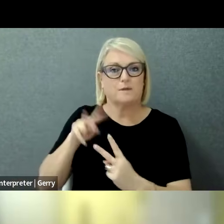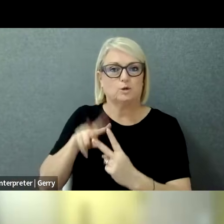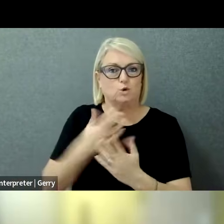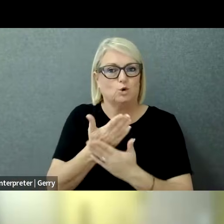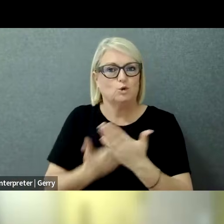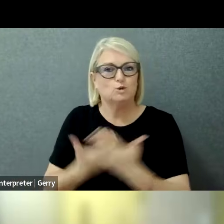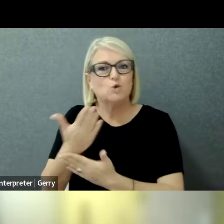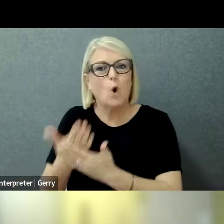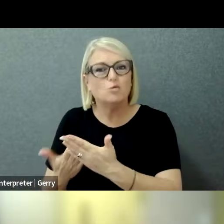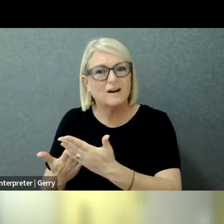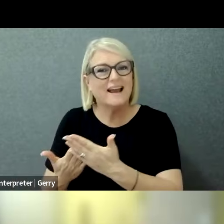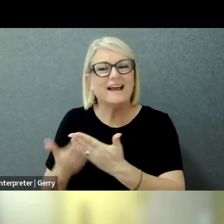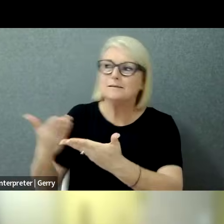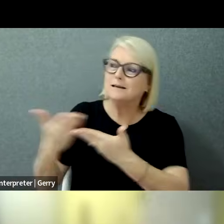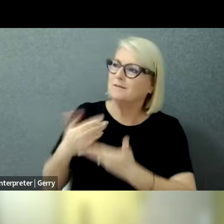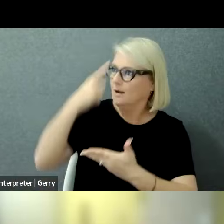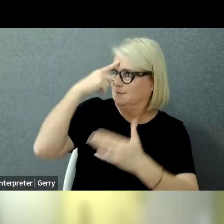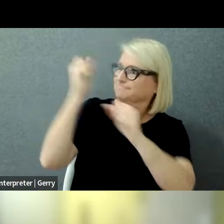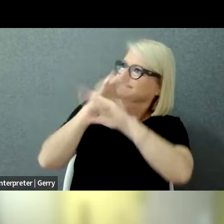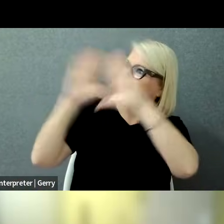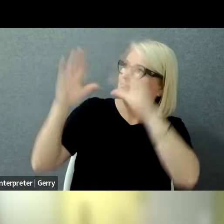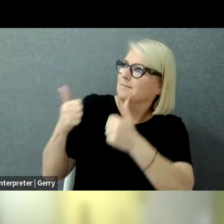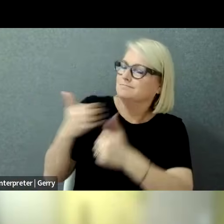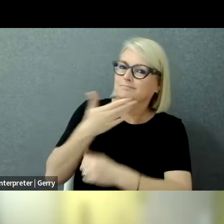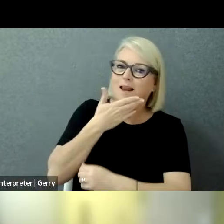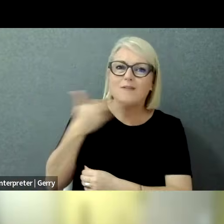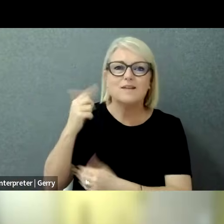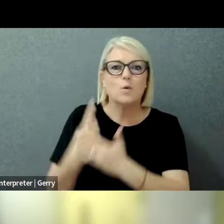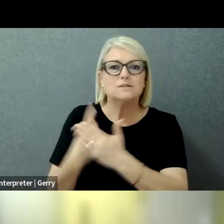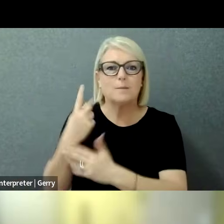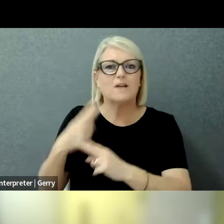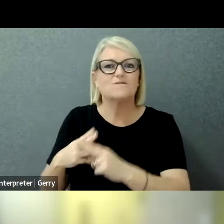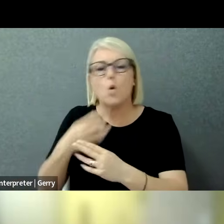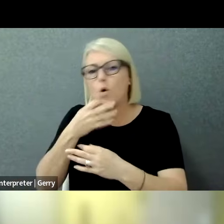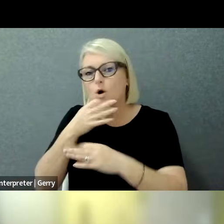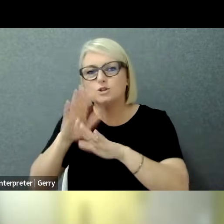colour and movement to the work that is happening in Enhanced Early Supports. Leah,